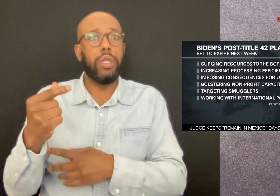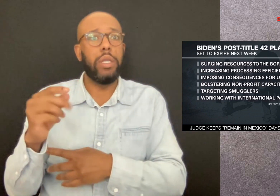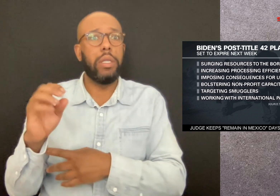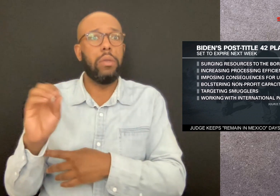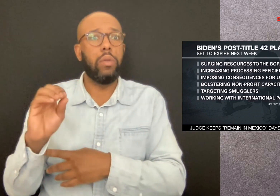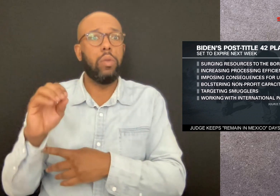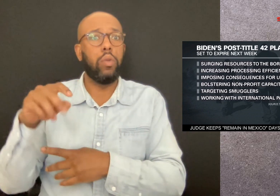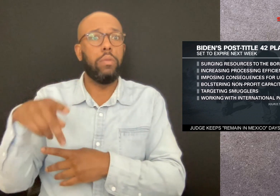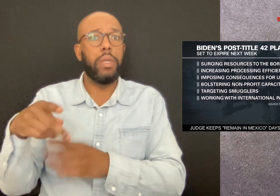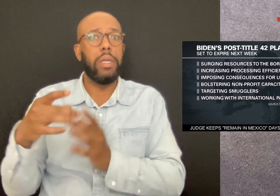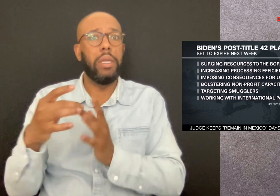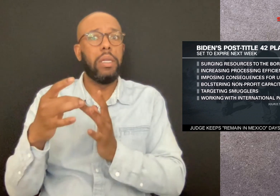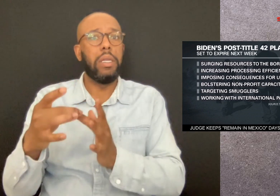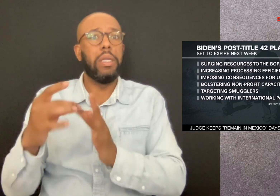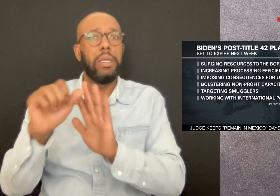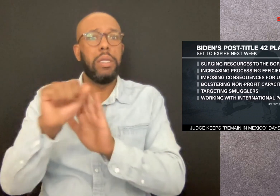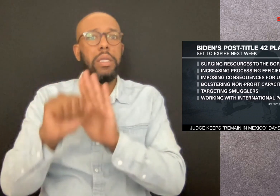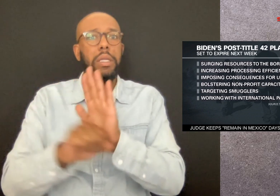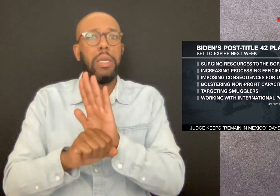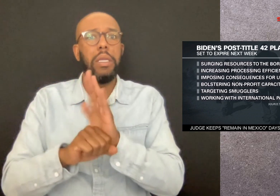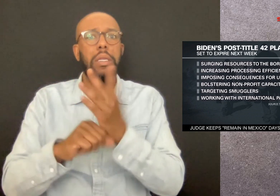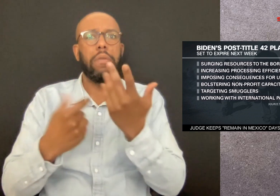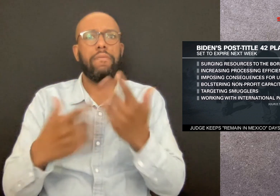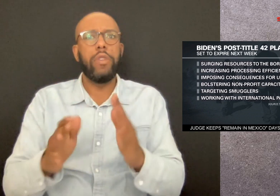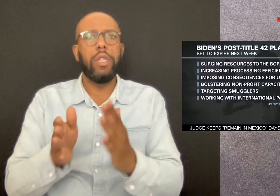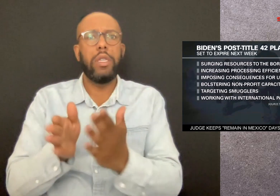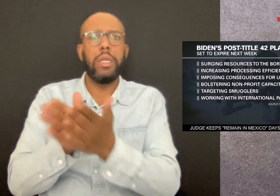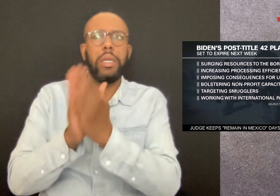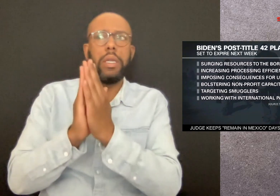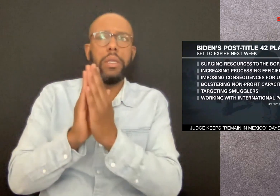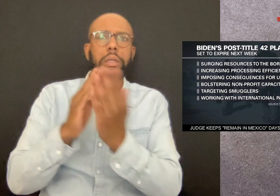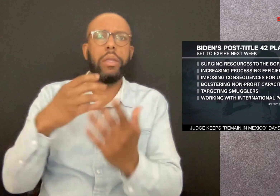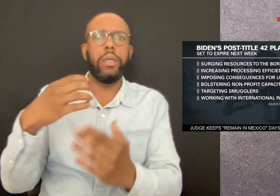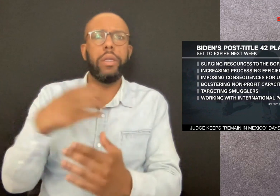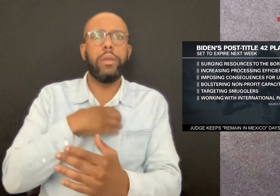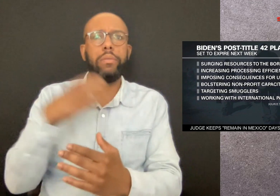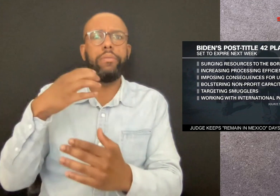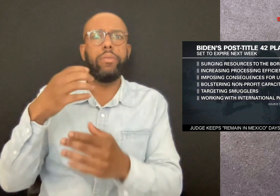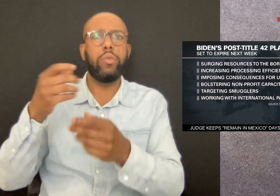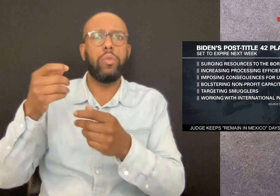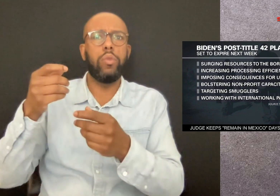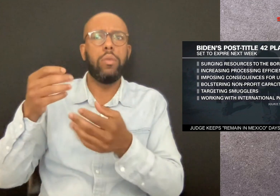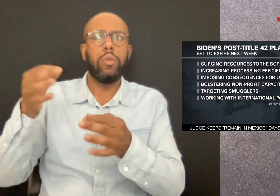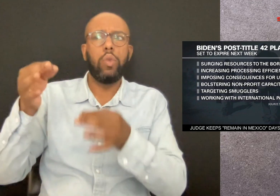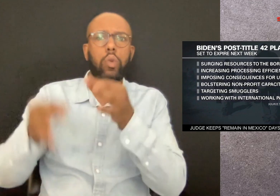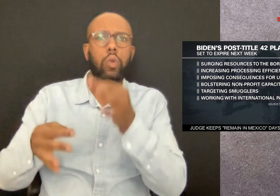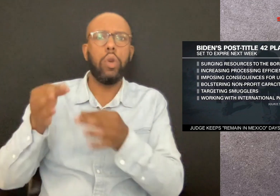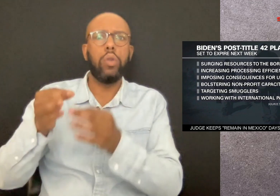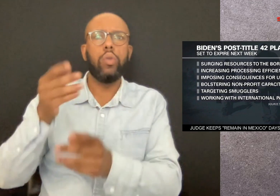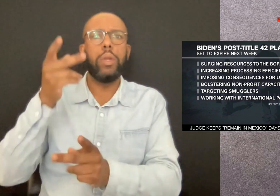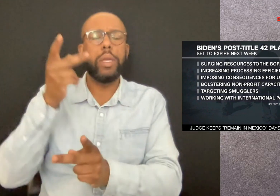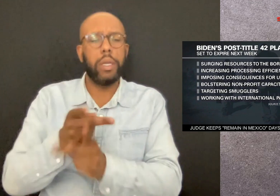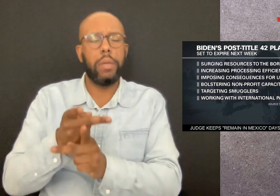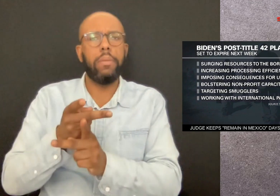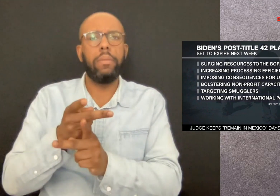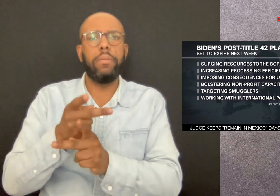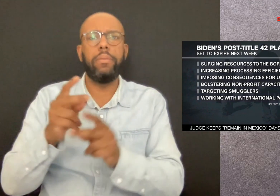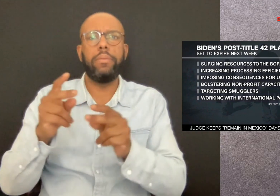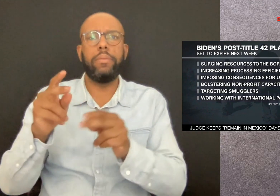19 GOP led states have asked an appeals court to keep title 42 in place